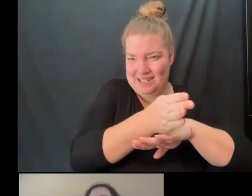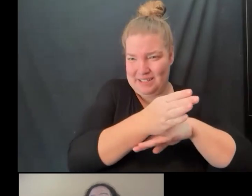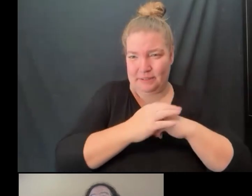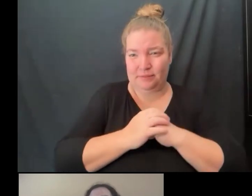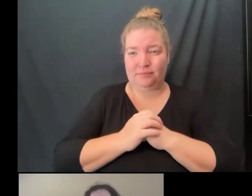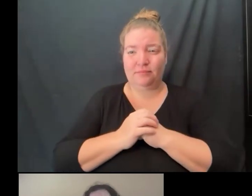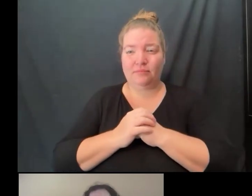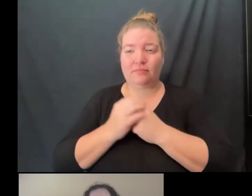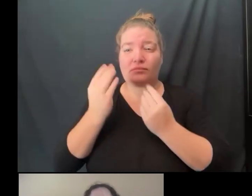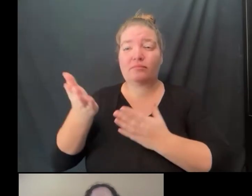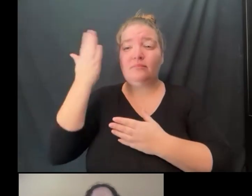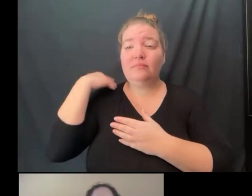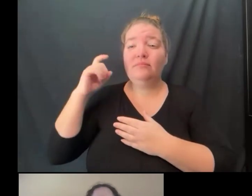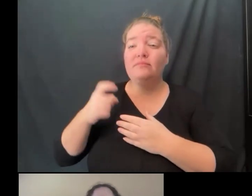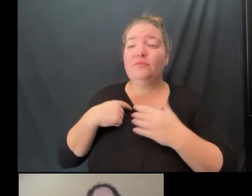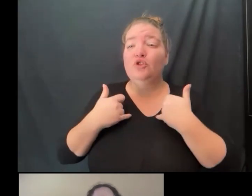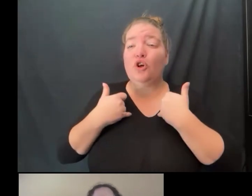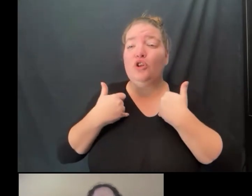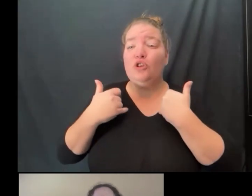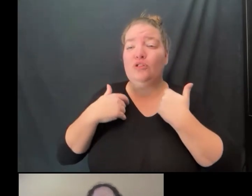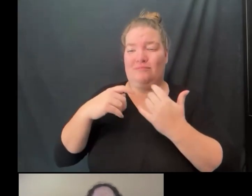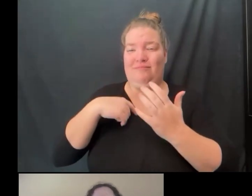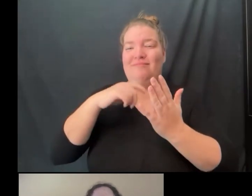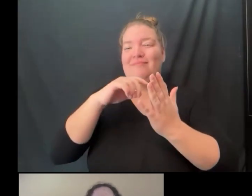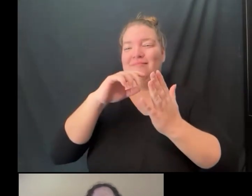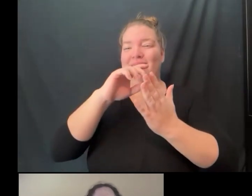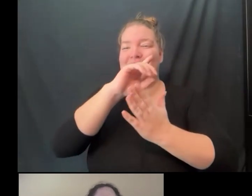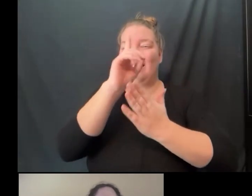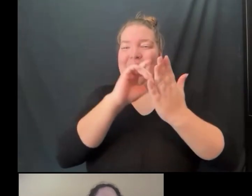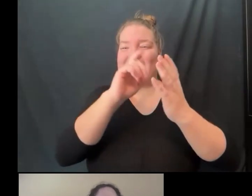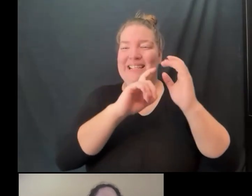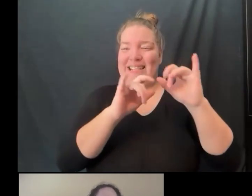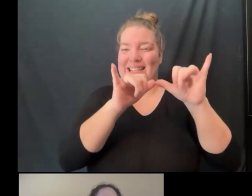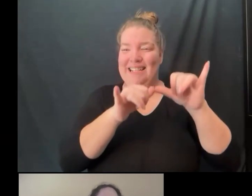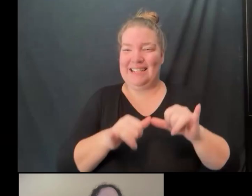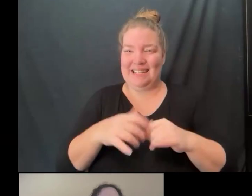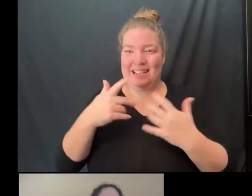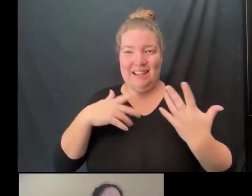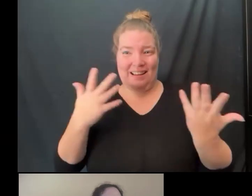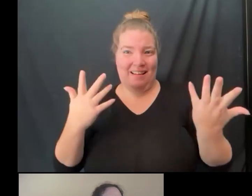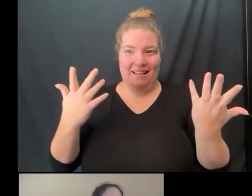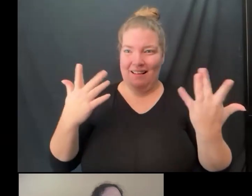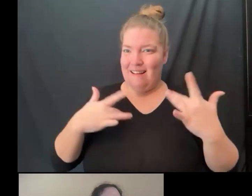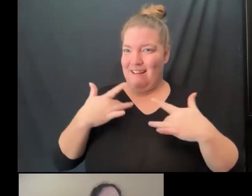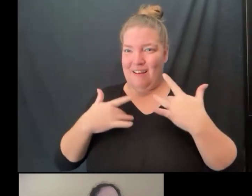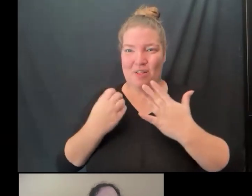overwhelmed by accessibility standards when I first discovered them. I can tell you that it's reasonable